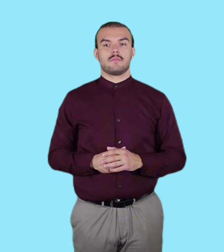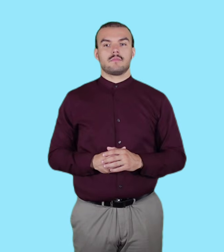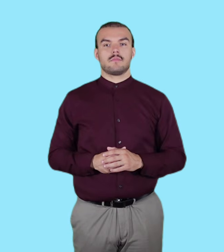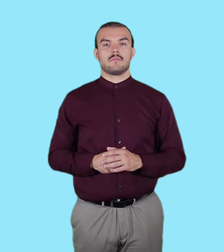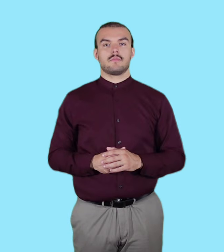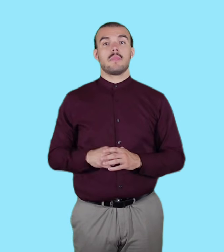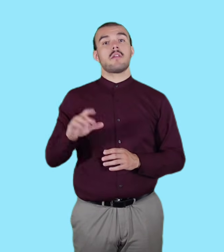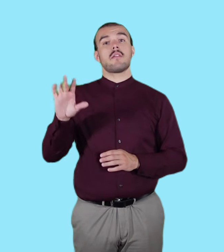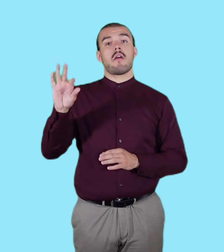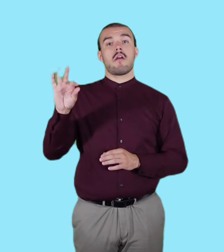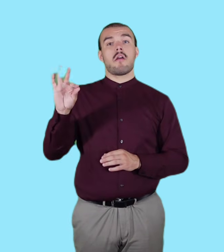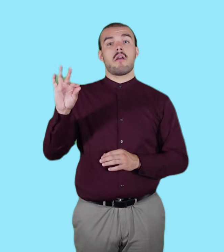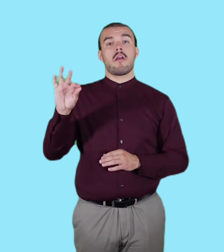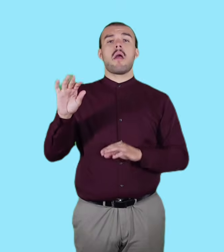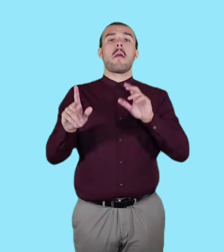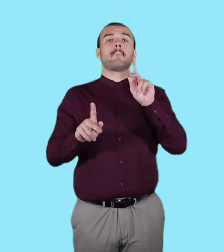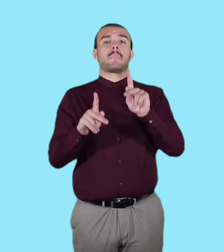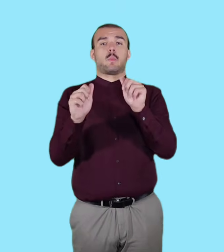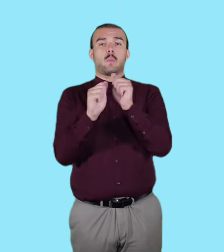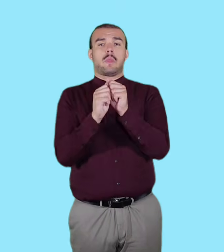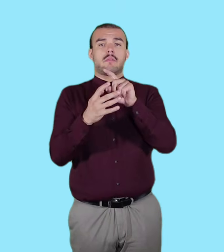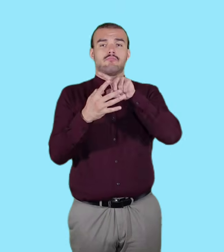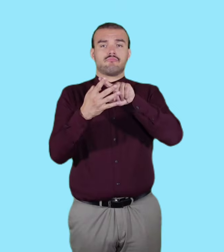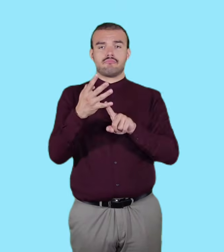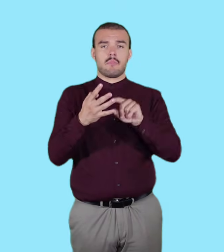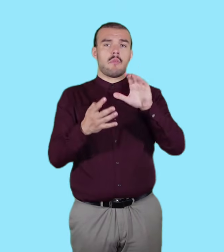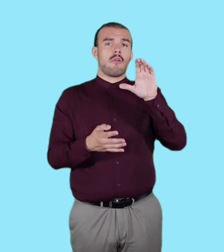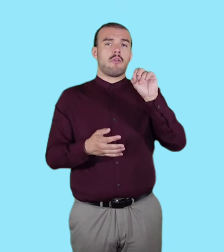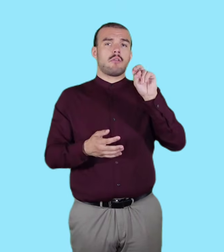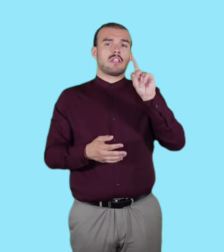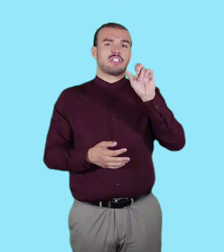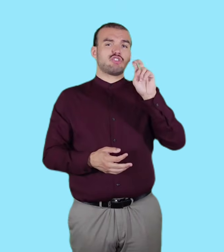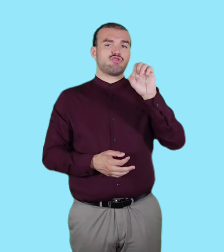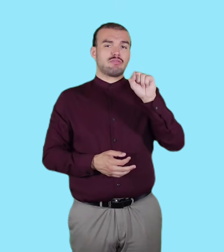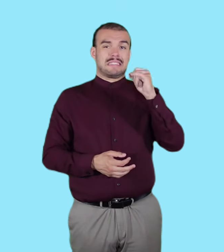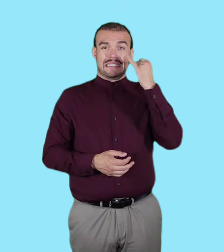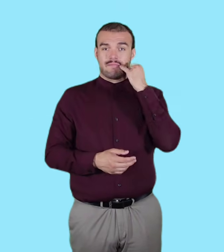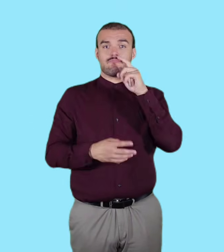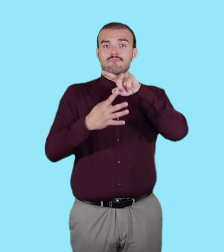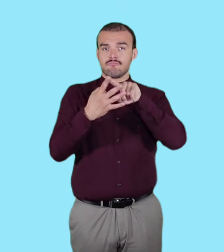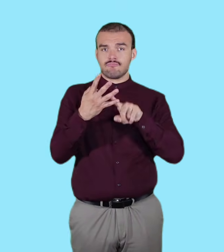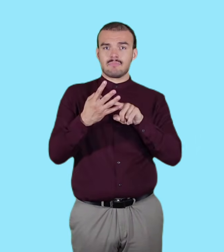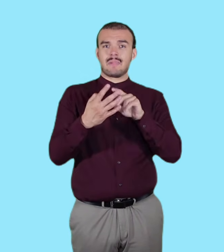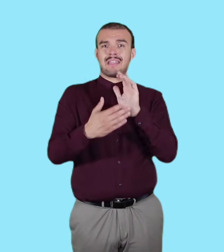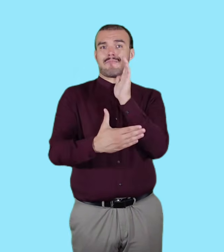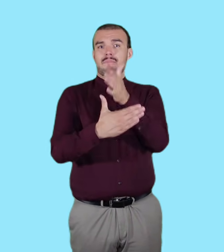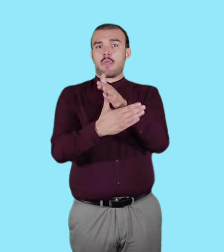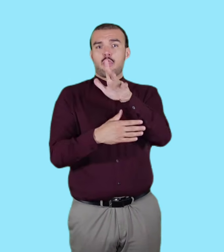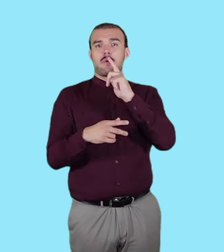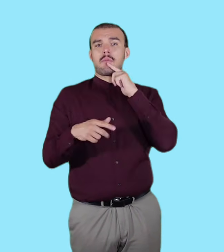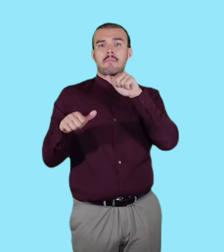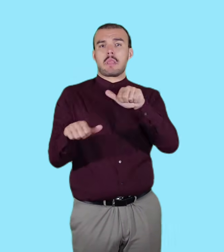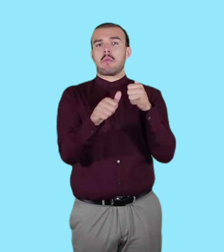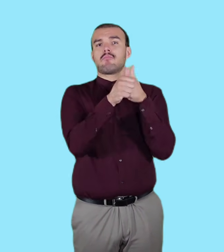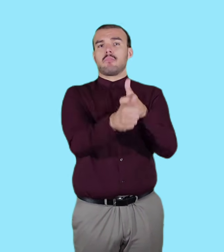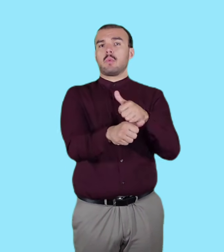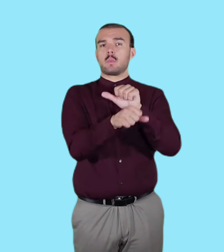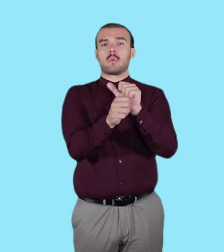Nine, people with the following conditions, if the condition impairs their ability to comply with the requirement.